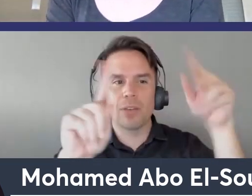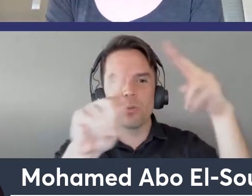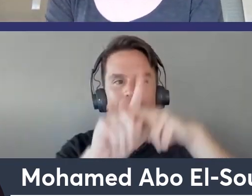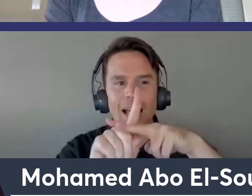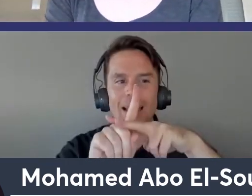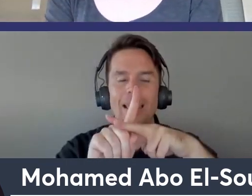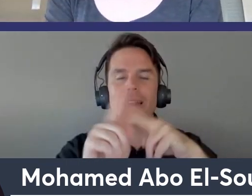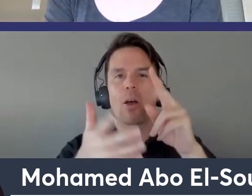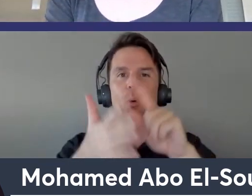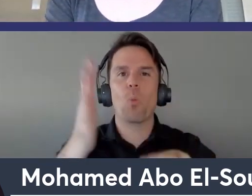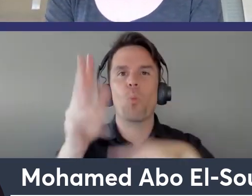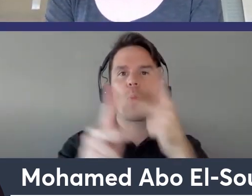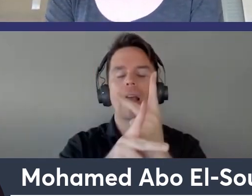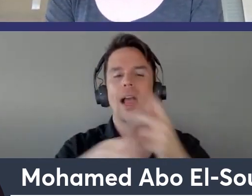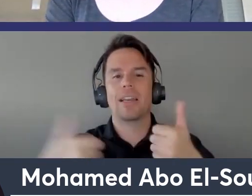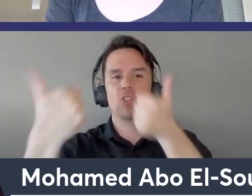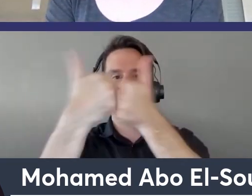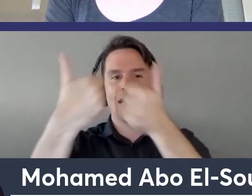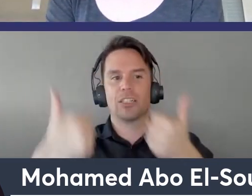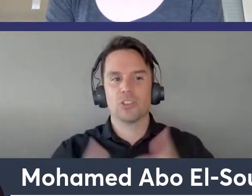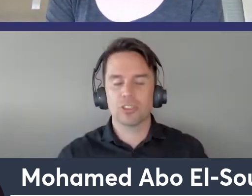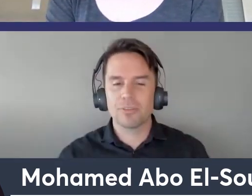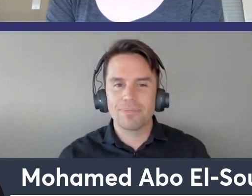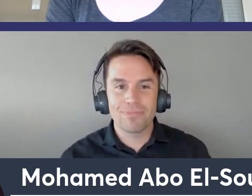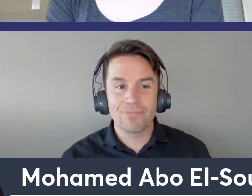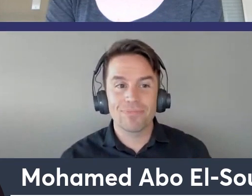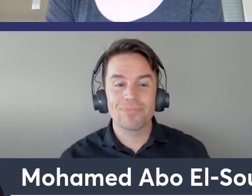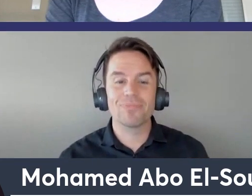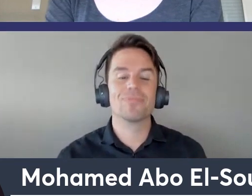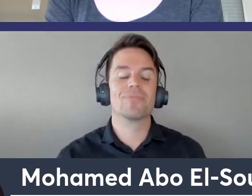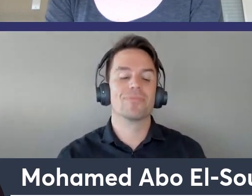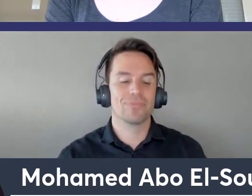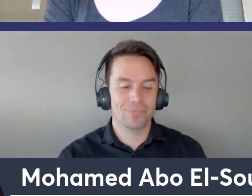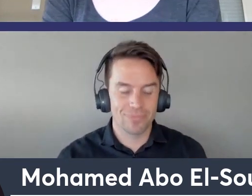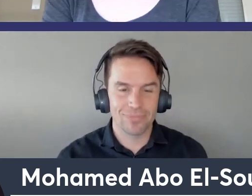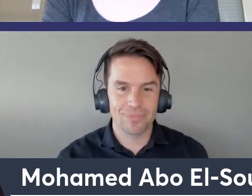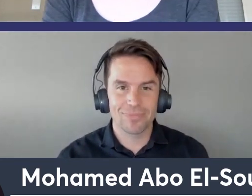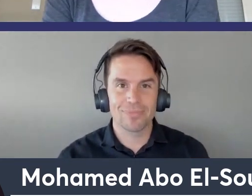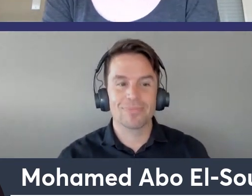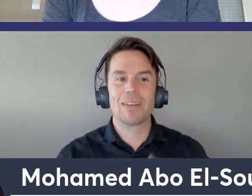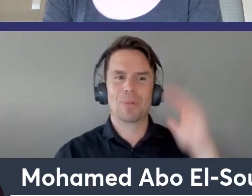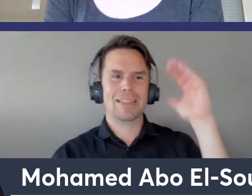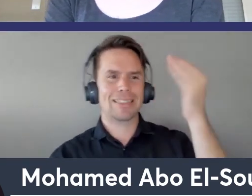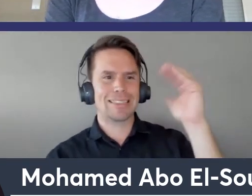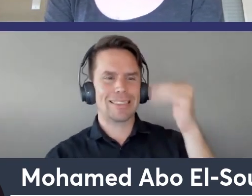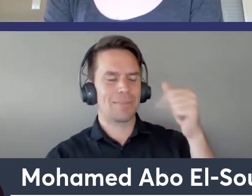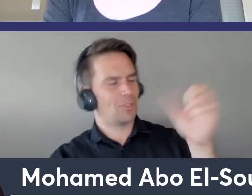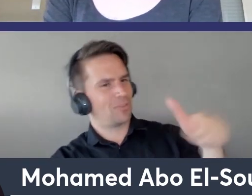I mean, you're just teeing me up for, like, the easiest question of all time. (laugh)